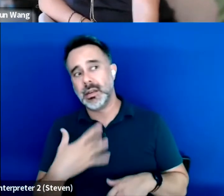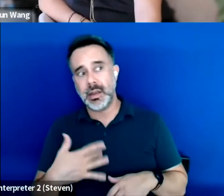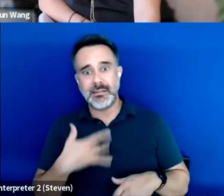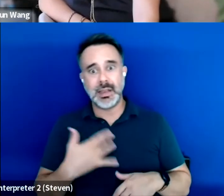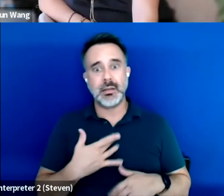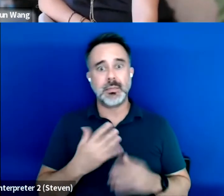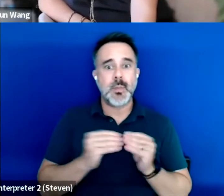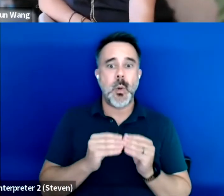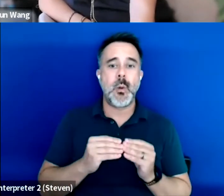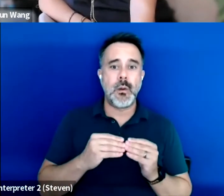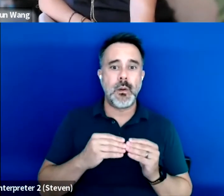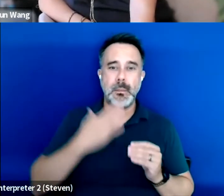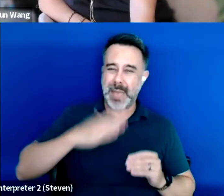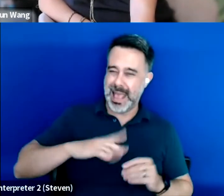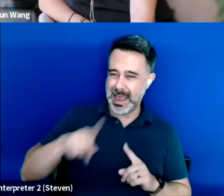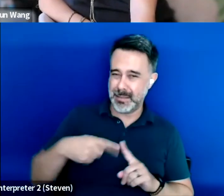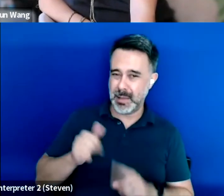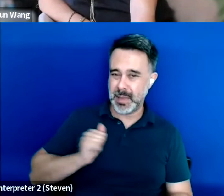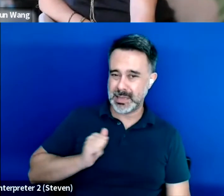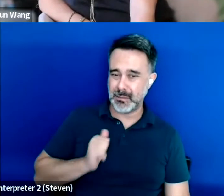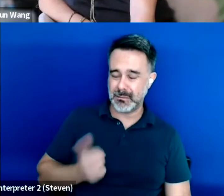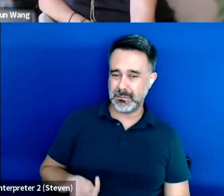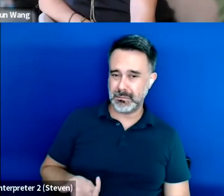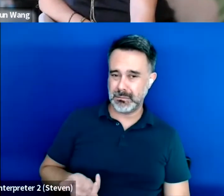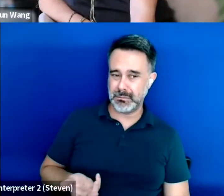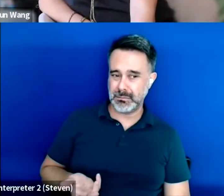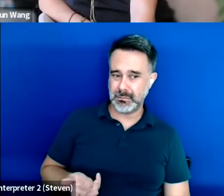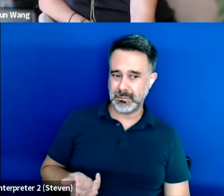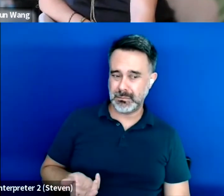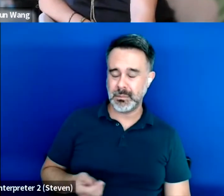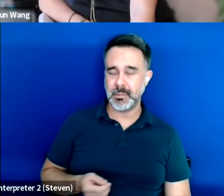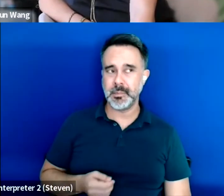and having a panic attack at a party because I was, like, so lactose intolerant.